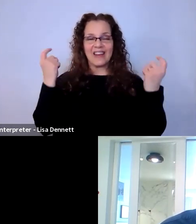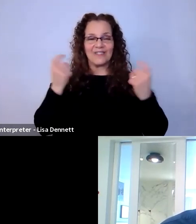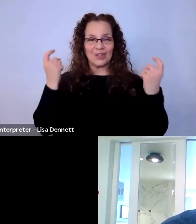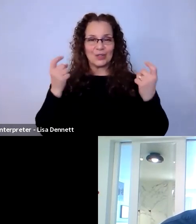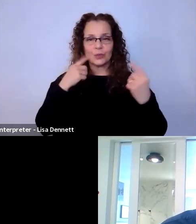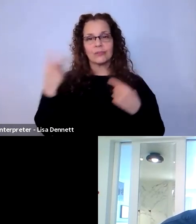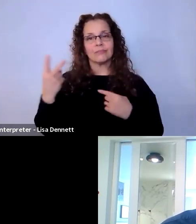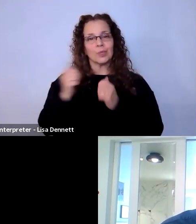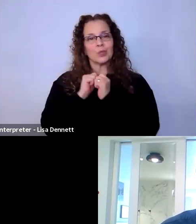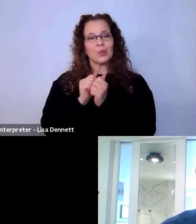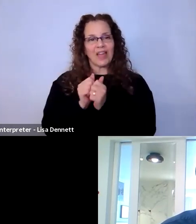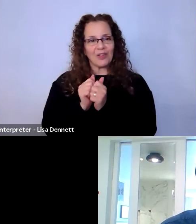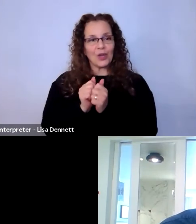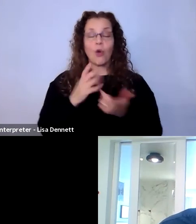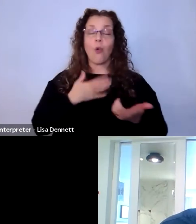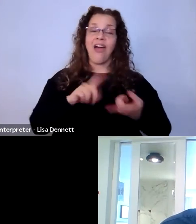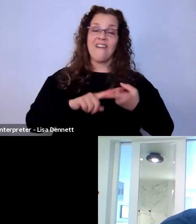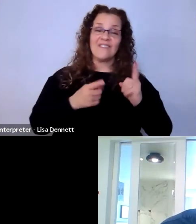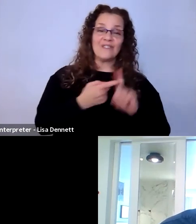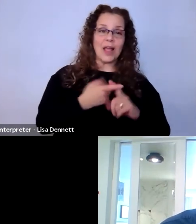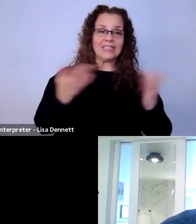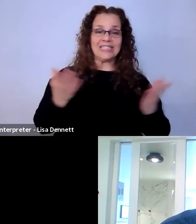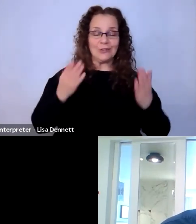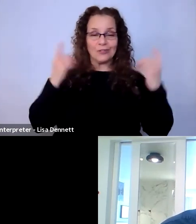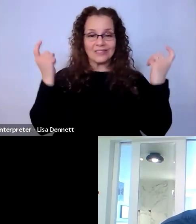of ours, who are here to celebrate Global Accessibility Awareness Day